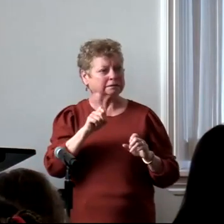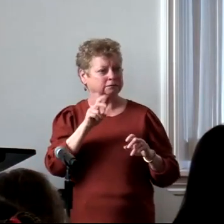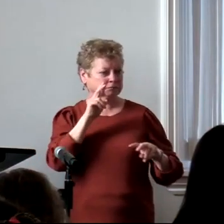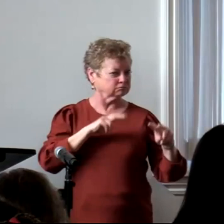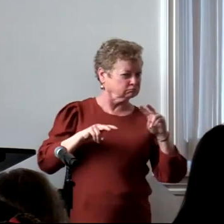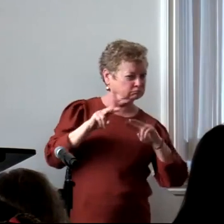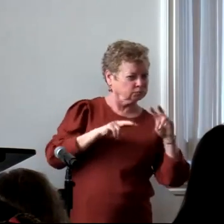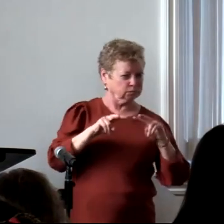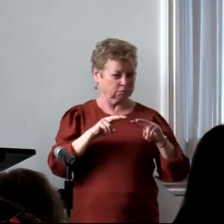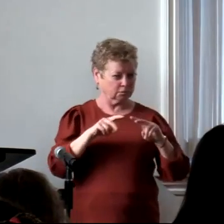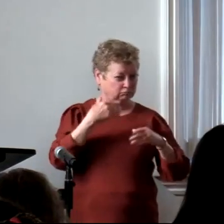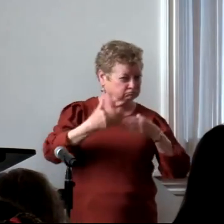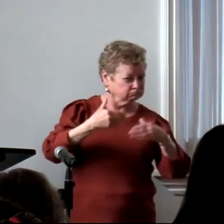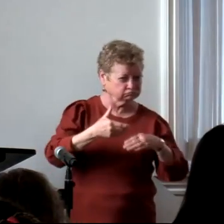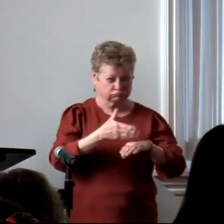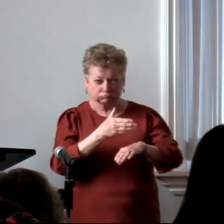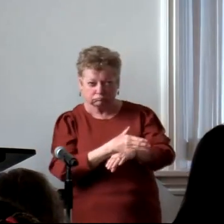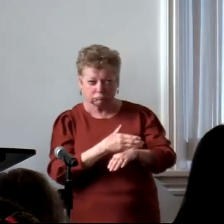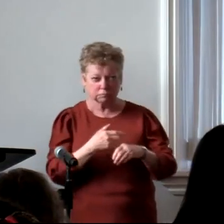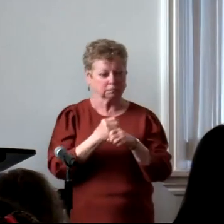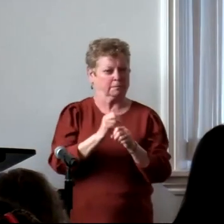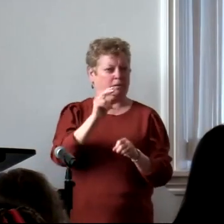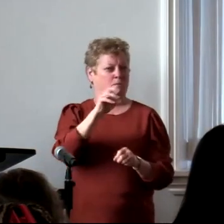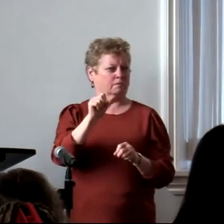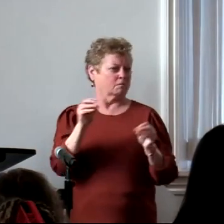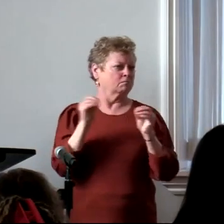that is happening in our province to make Nova Scotia more accessible.